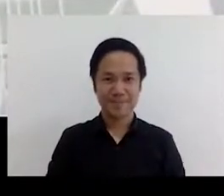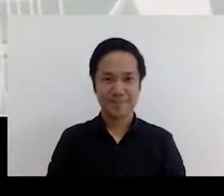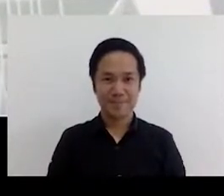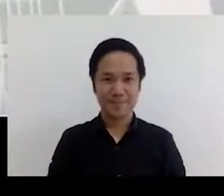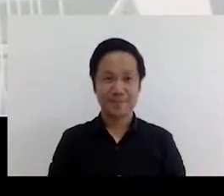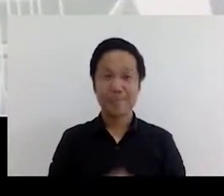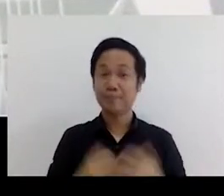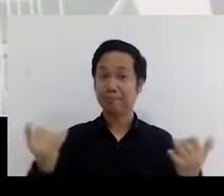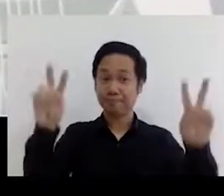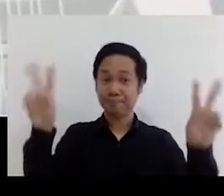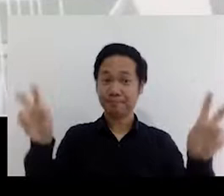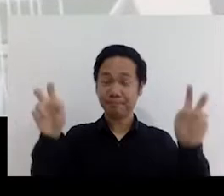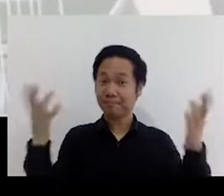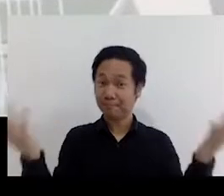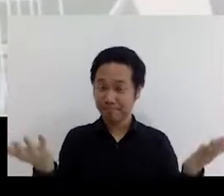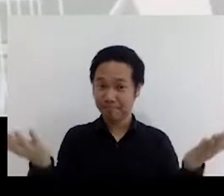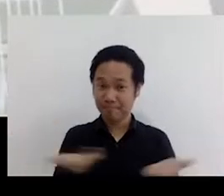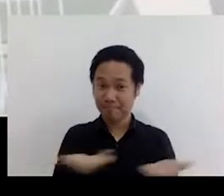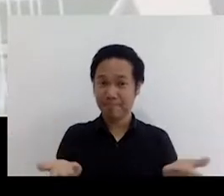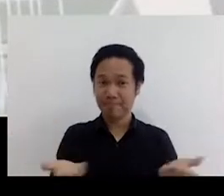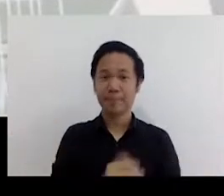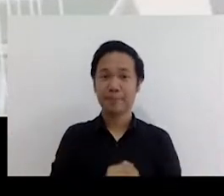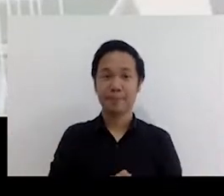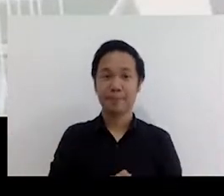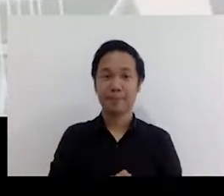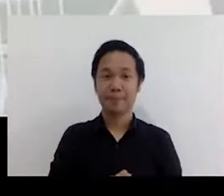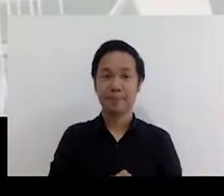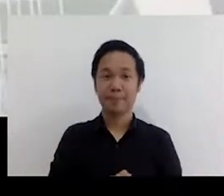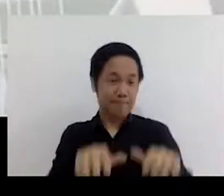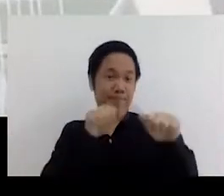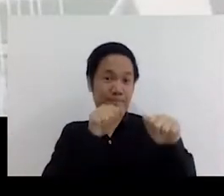This session has been organized by us at ESCAP